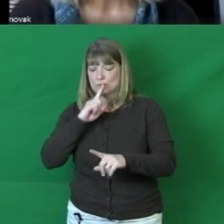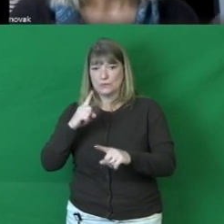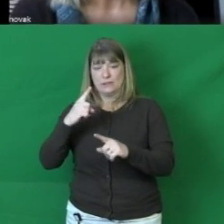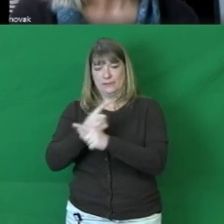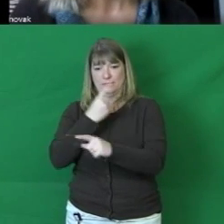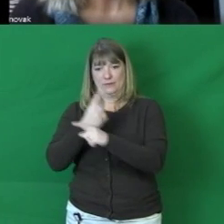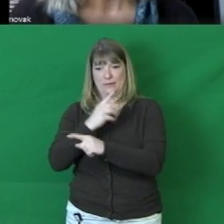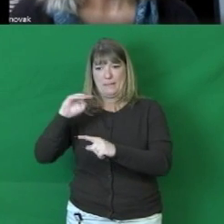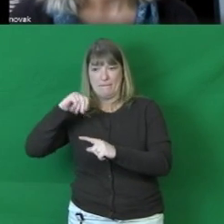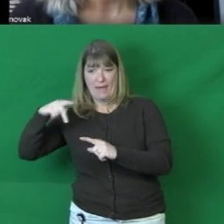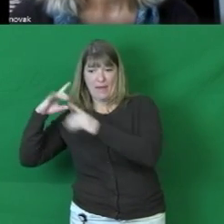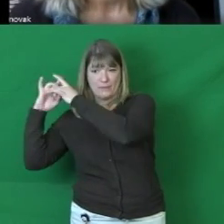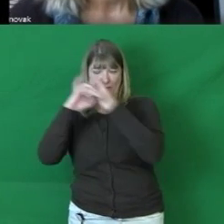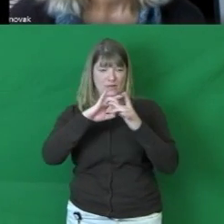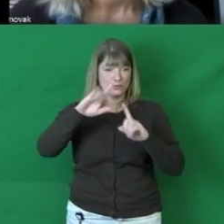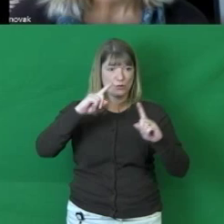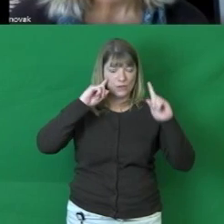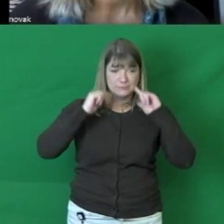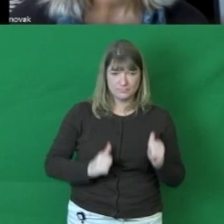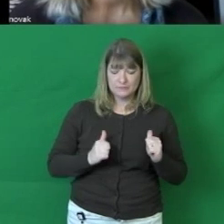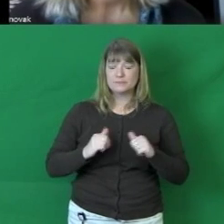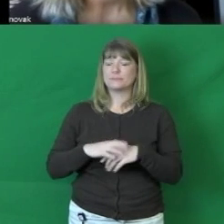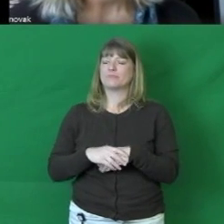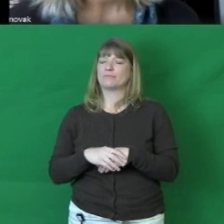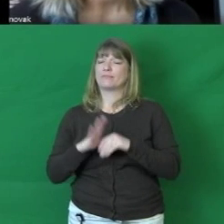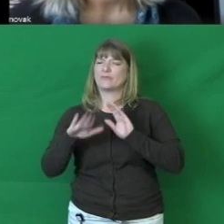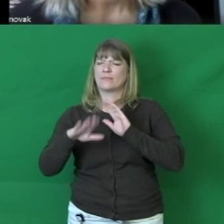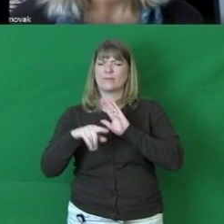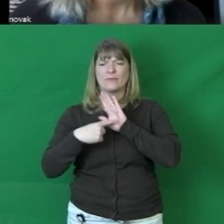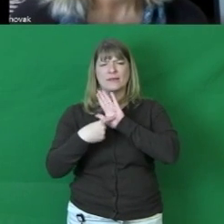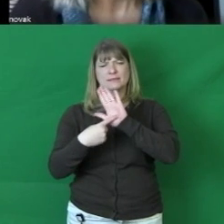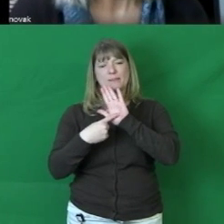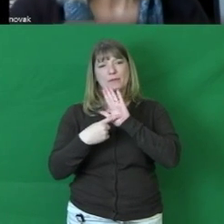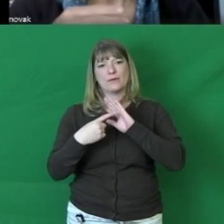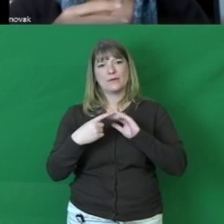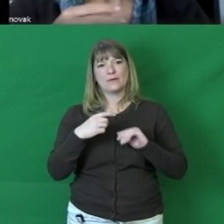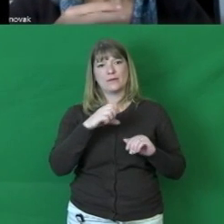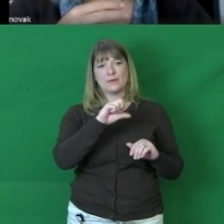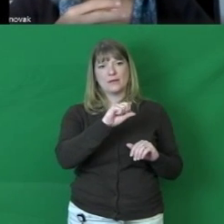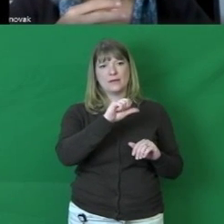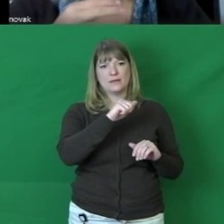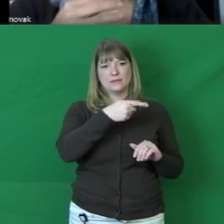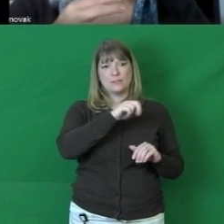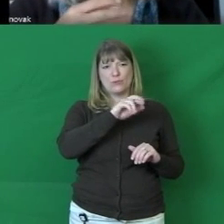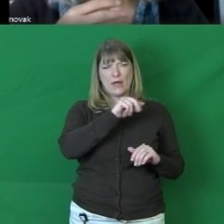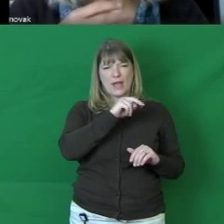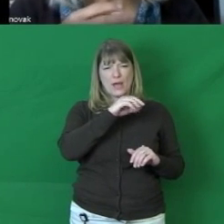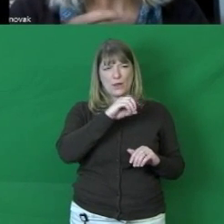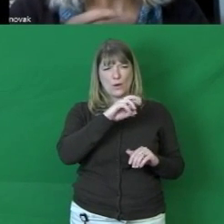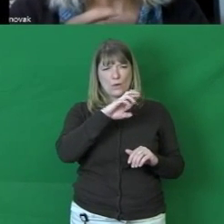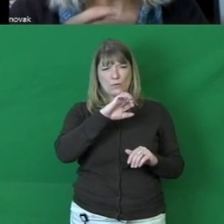preferences with the hearing loss. For example, the soprano recorder, which is a small high-pitched